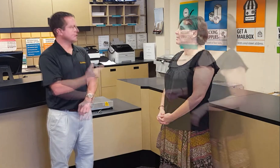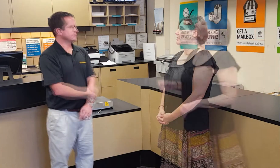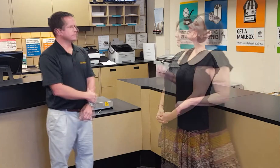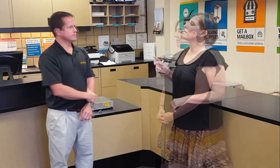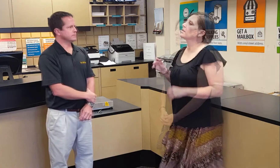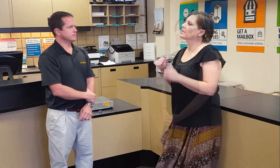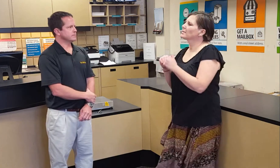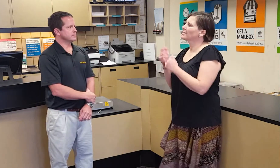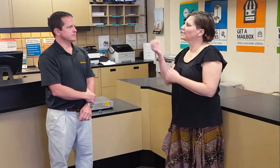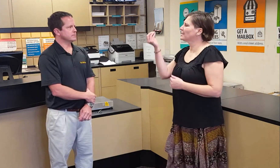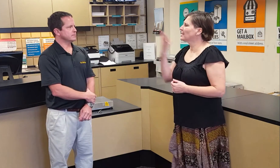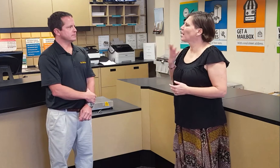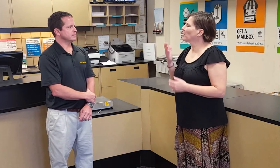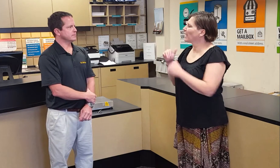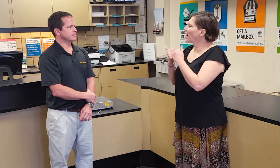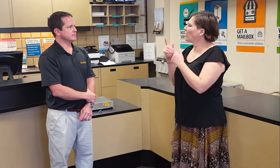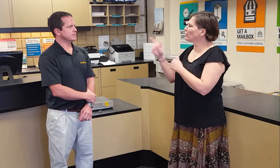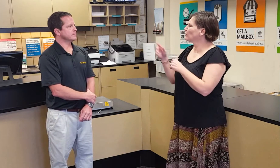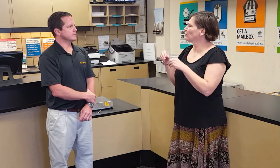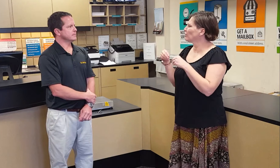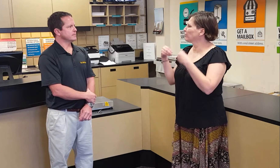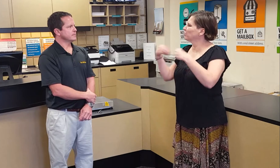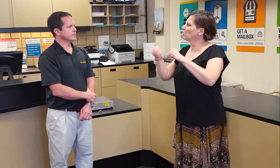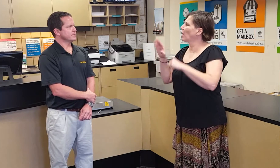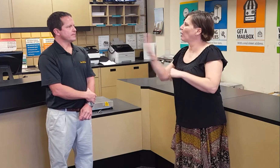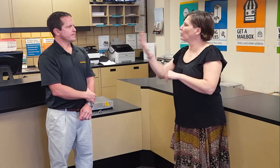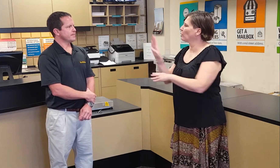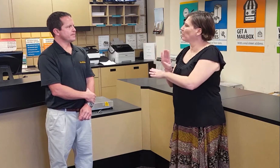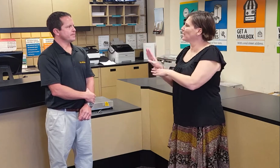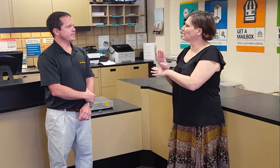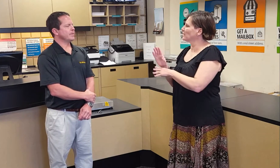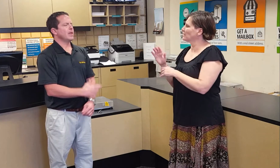So tell me how you market your business. How do you promote your business?